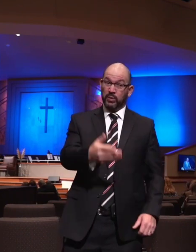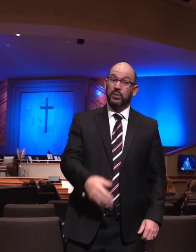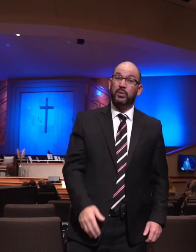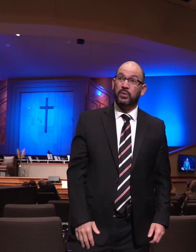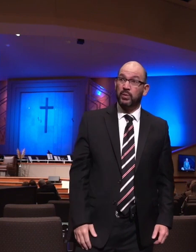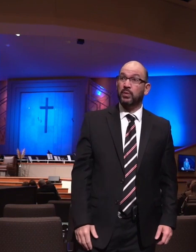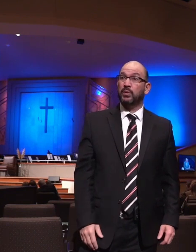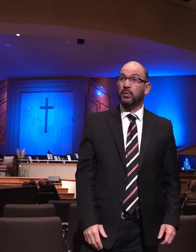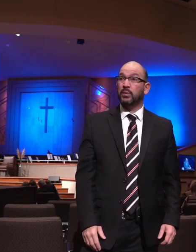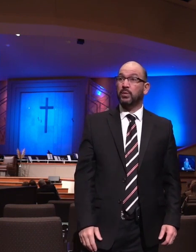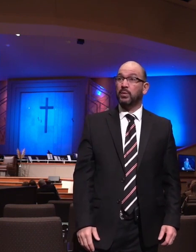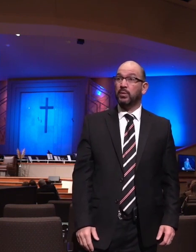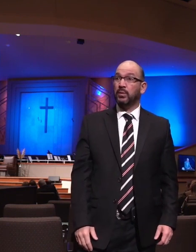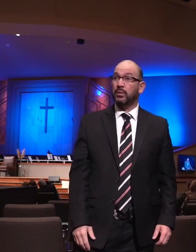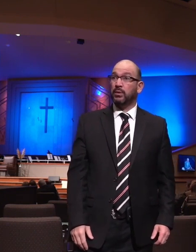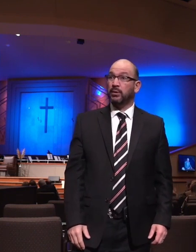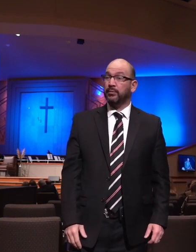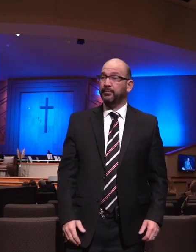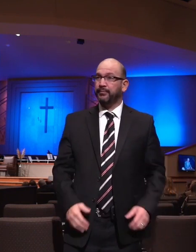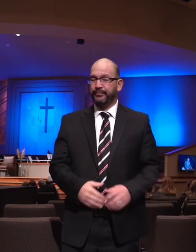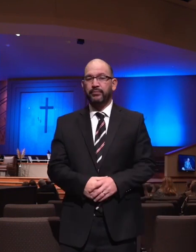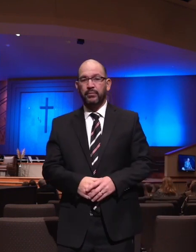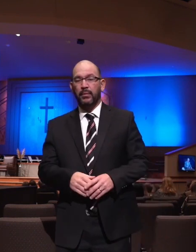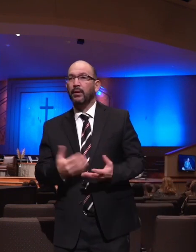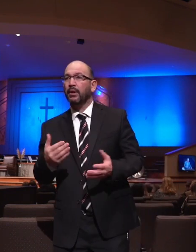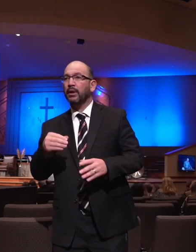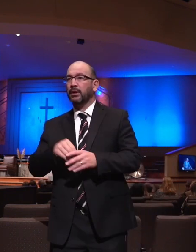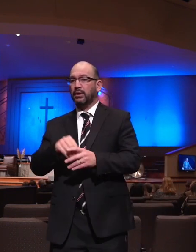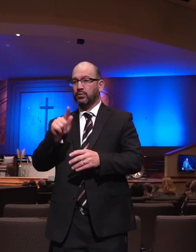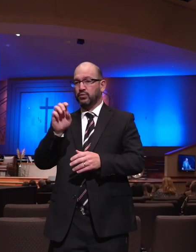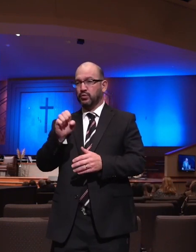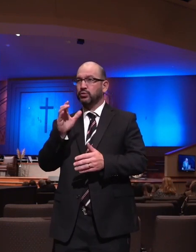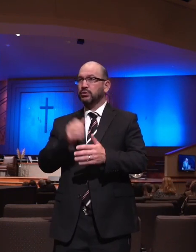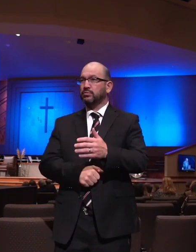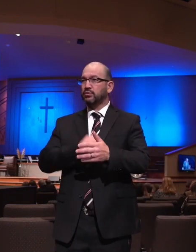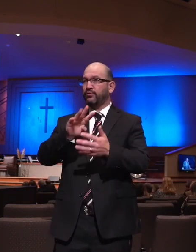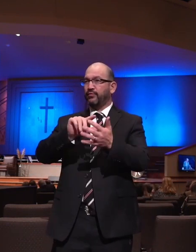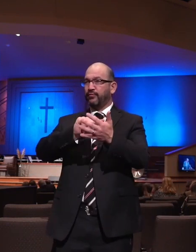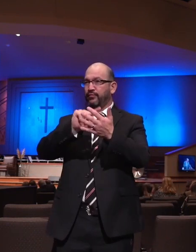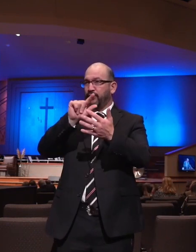why in Luke chapter 4 verse 27 the Bible